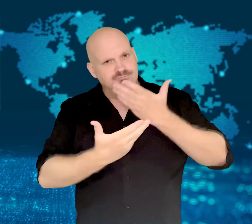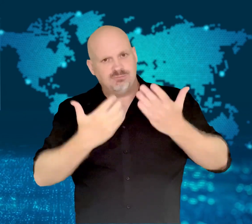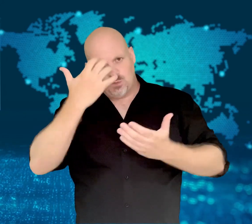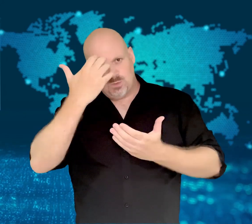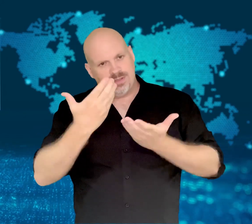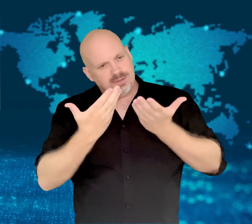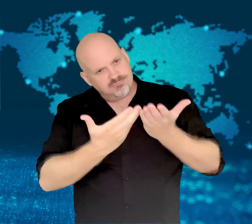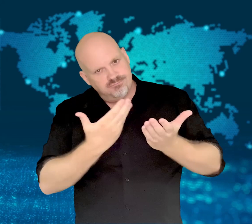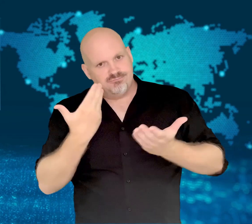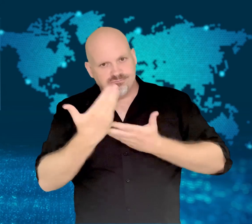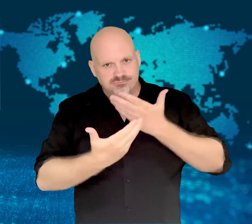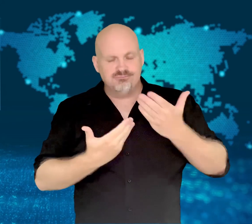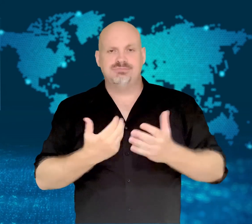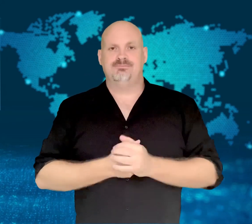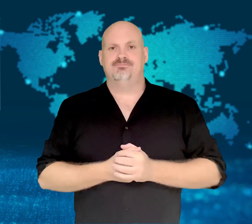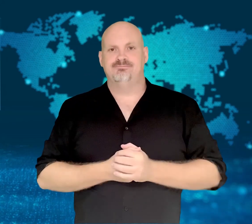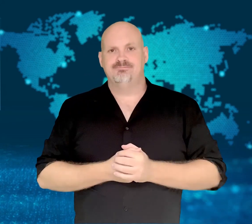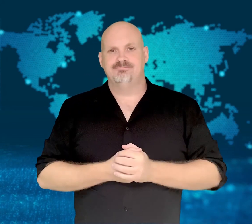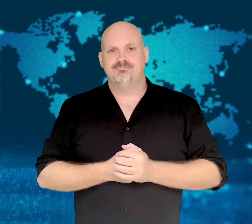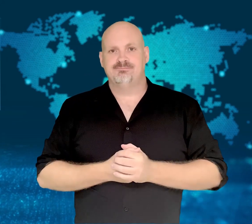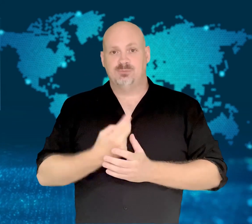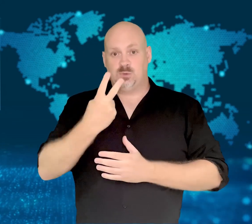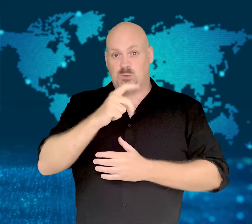as they pay their respects.